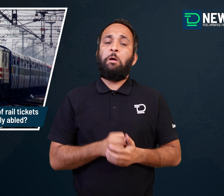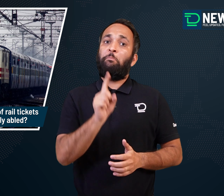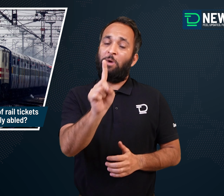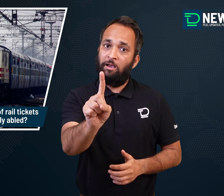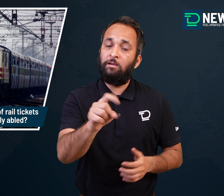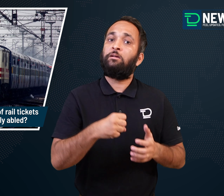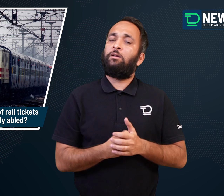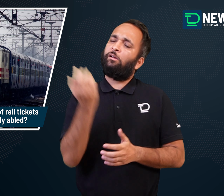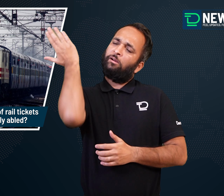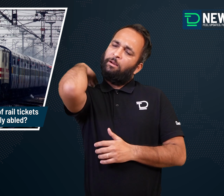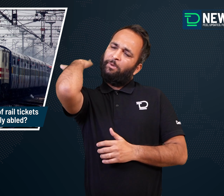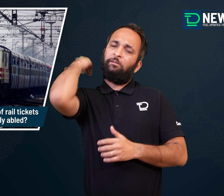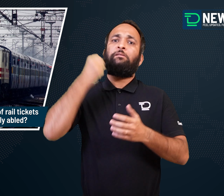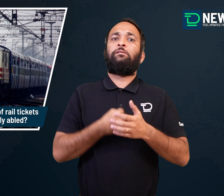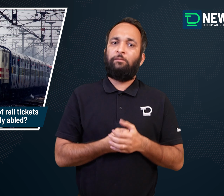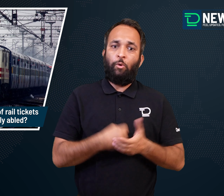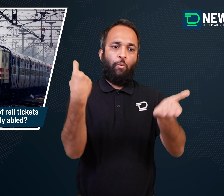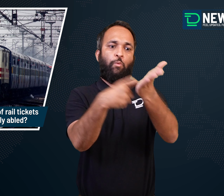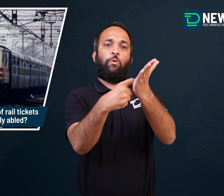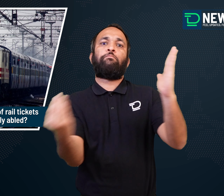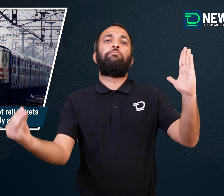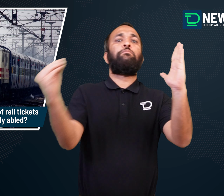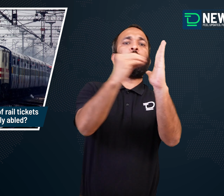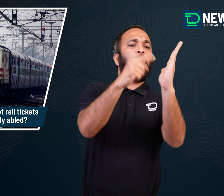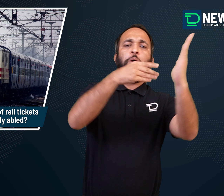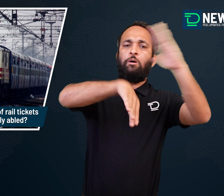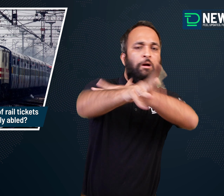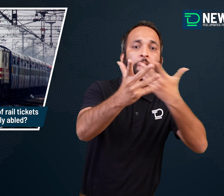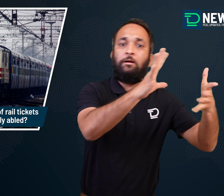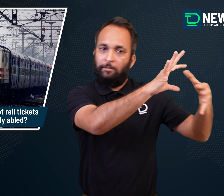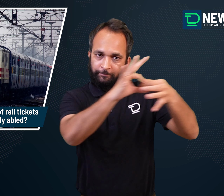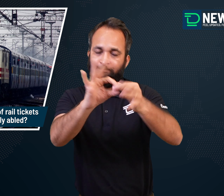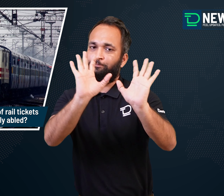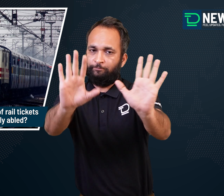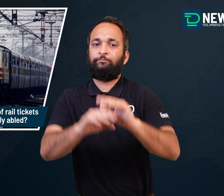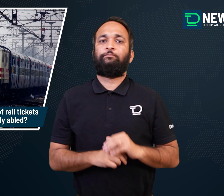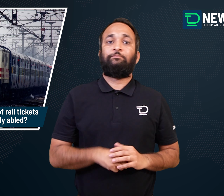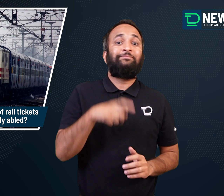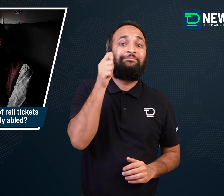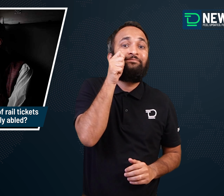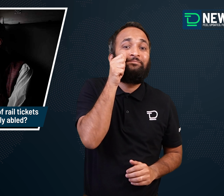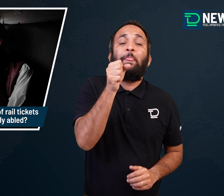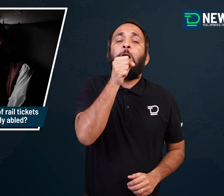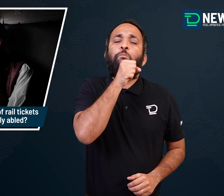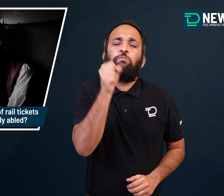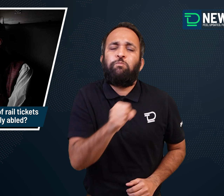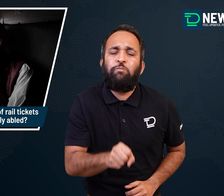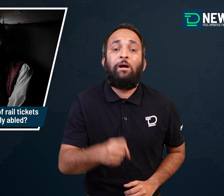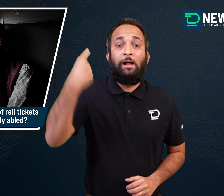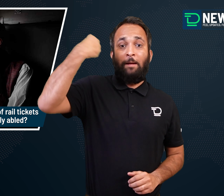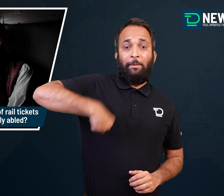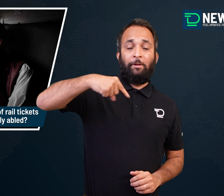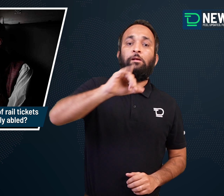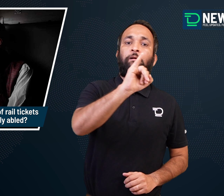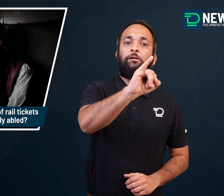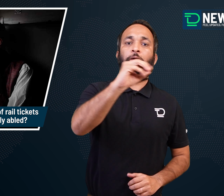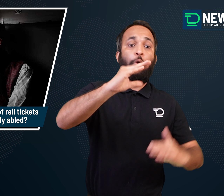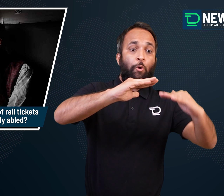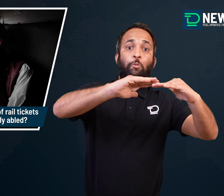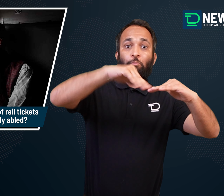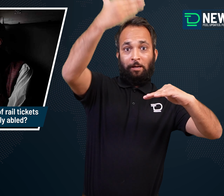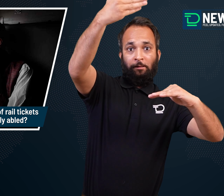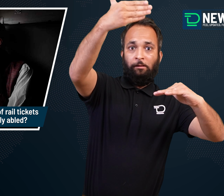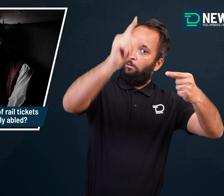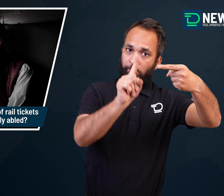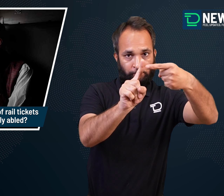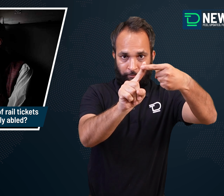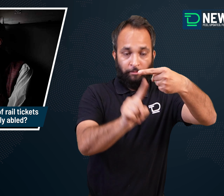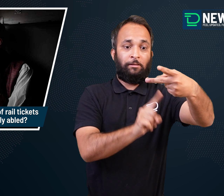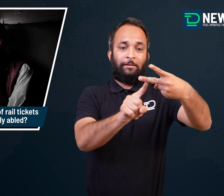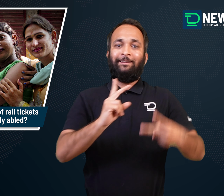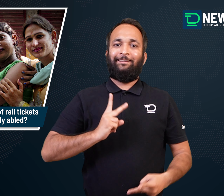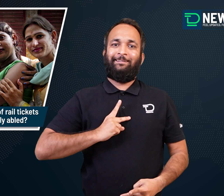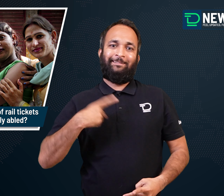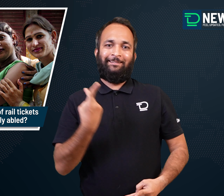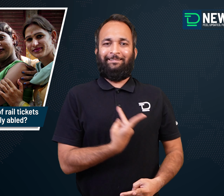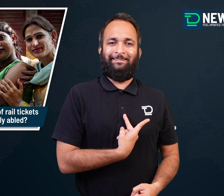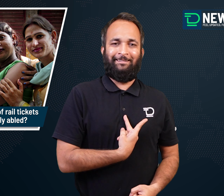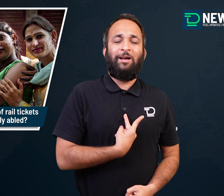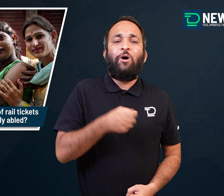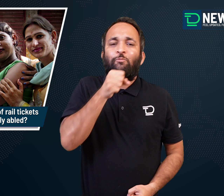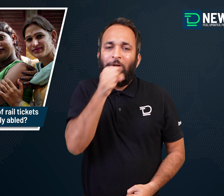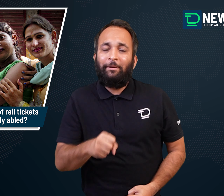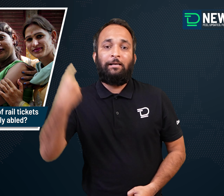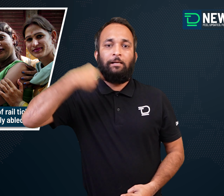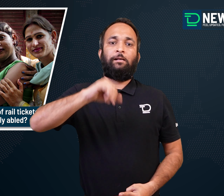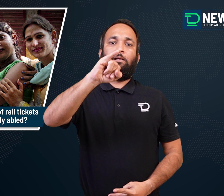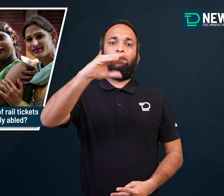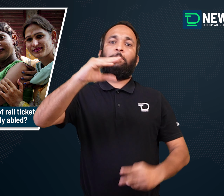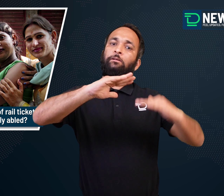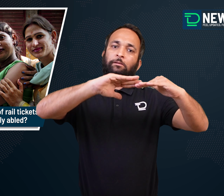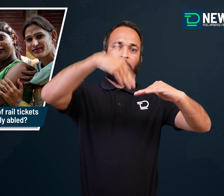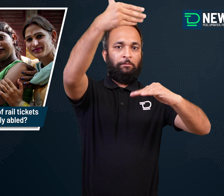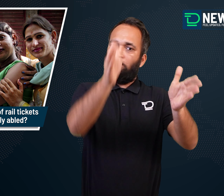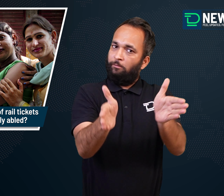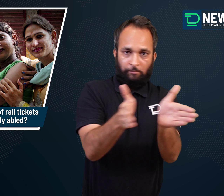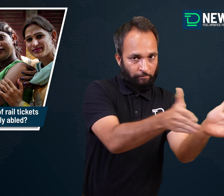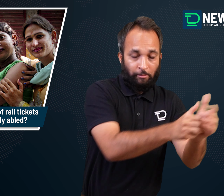But before, according to rules, men and transgenders above 60 years old and